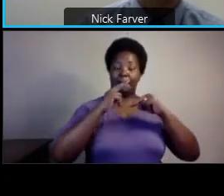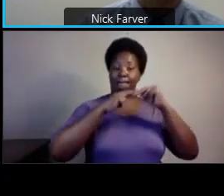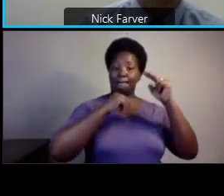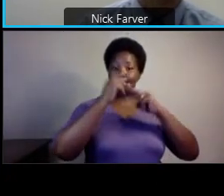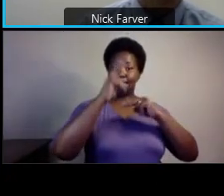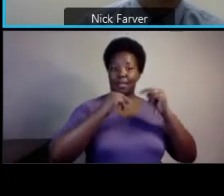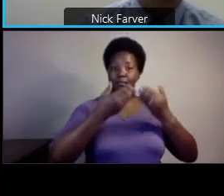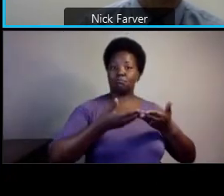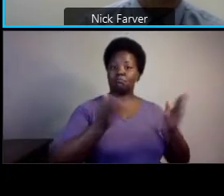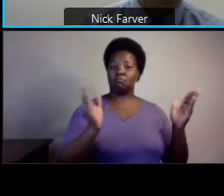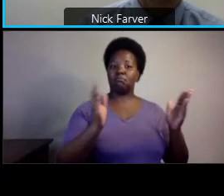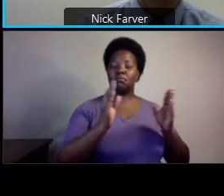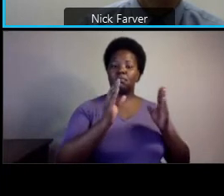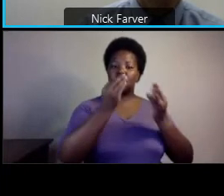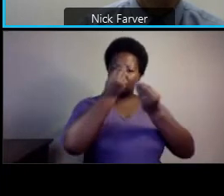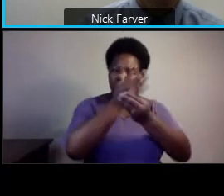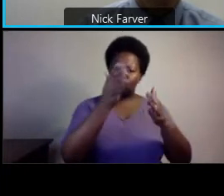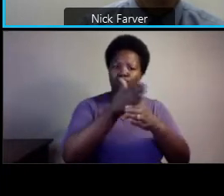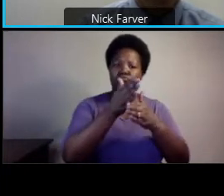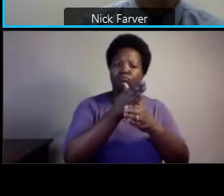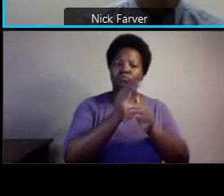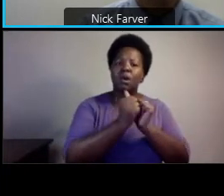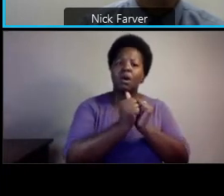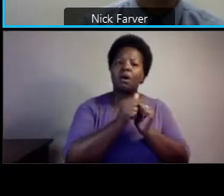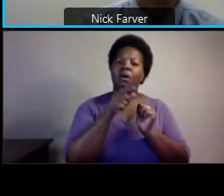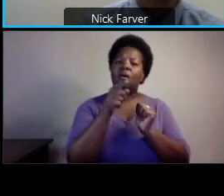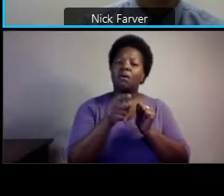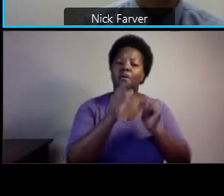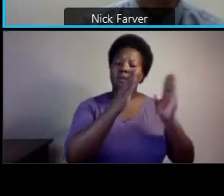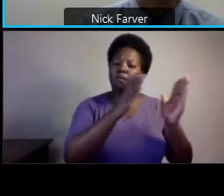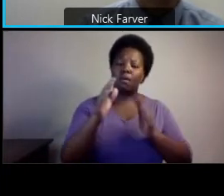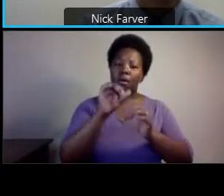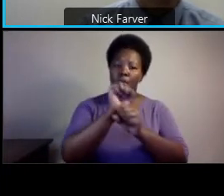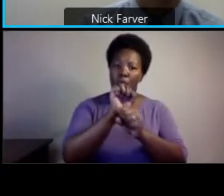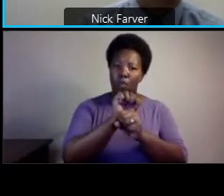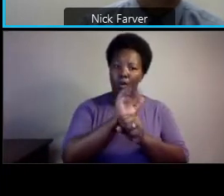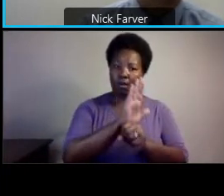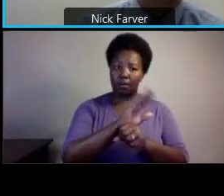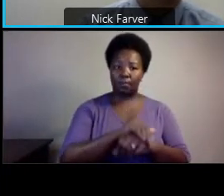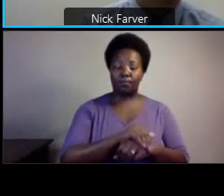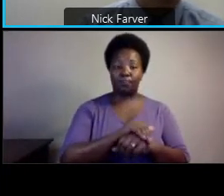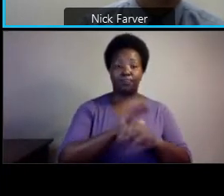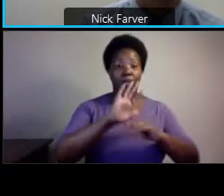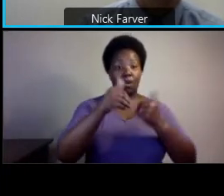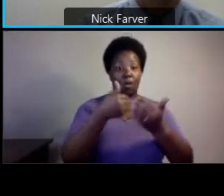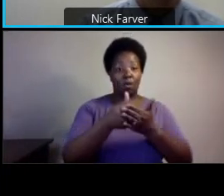plan construction phasing and as with all ddot projects the construction updates